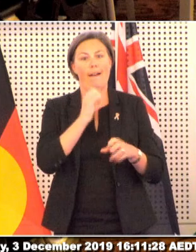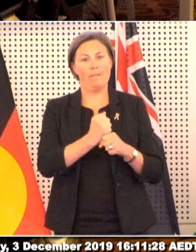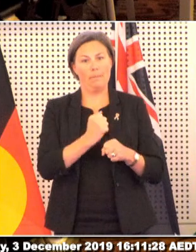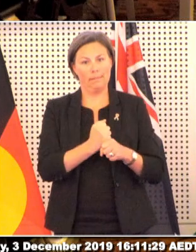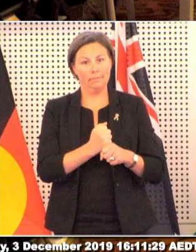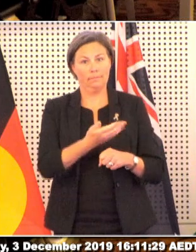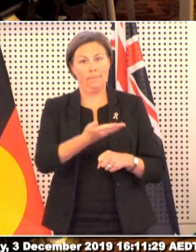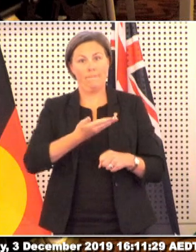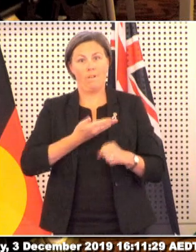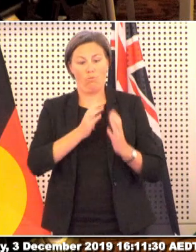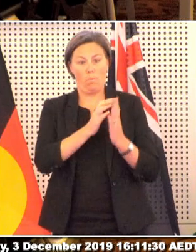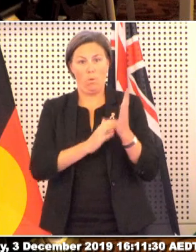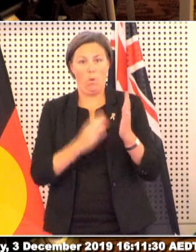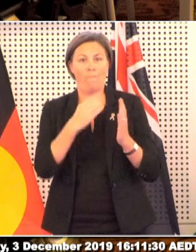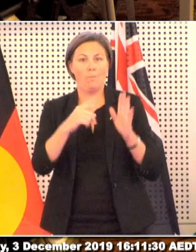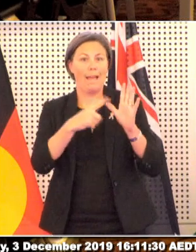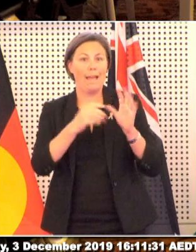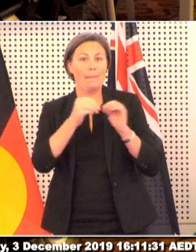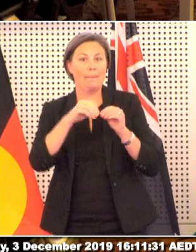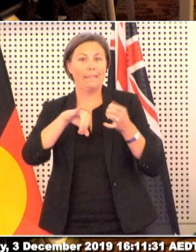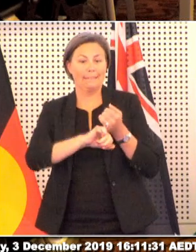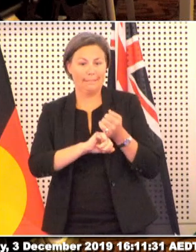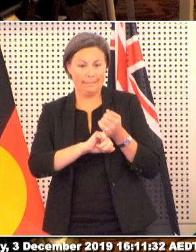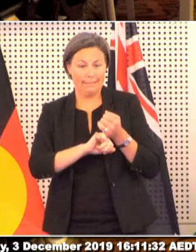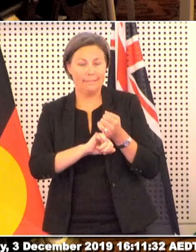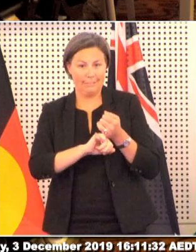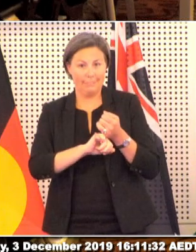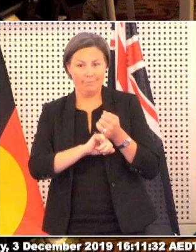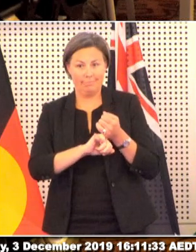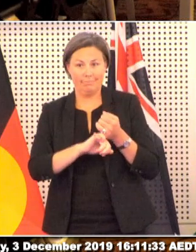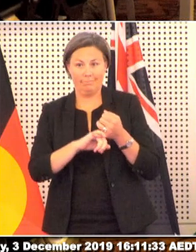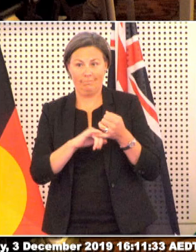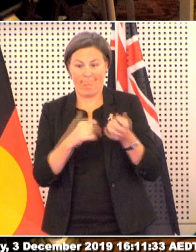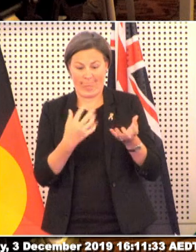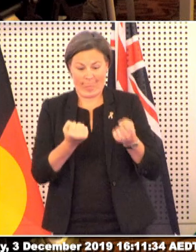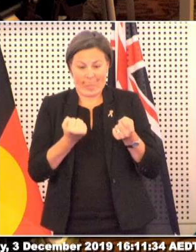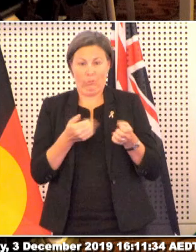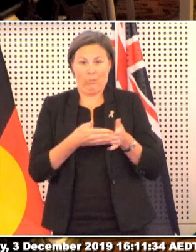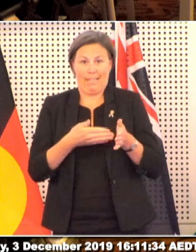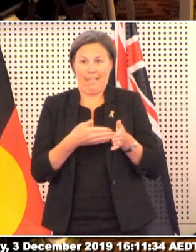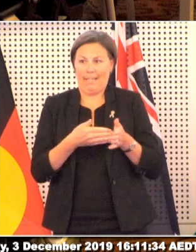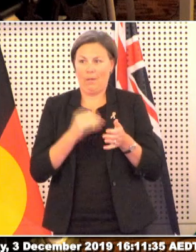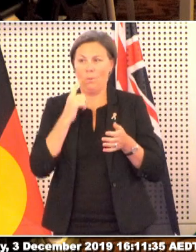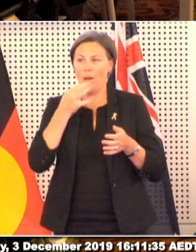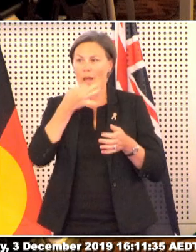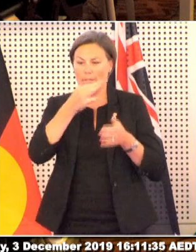the Australian Bureau of Statistics today. I’m just going to ask Ms Munro to explain the document which we will provide to the